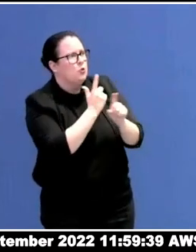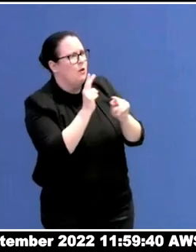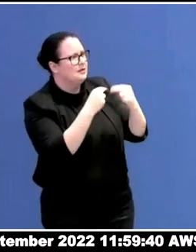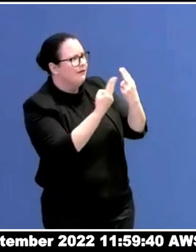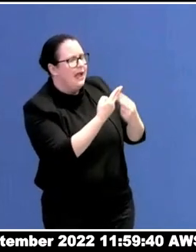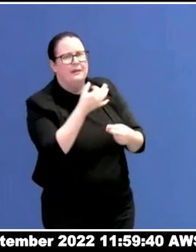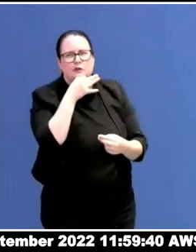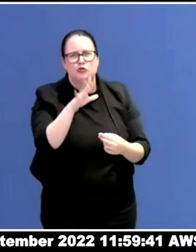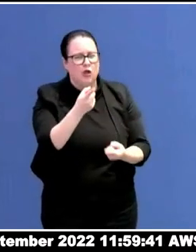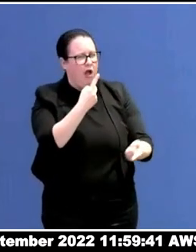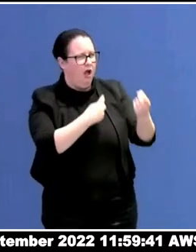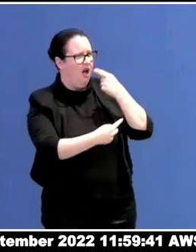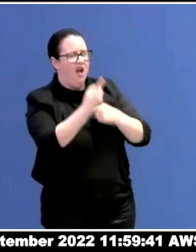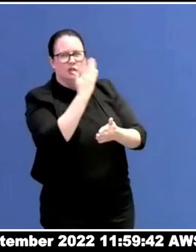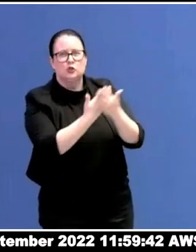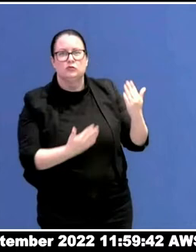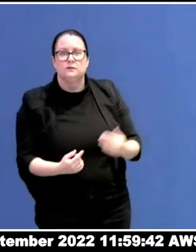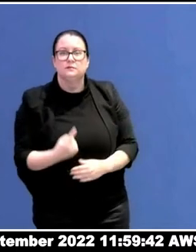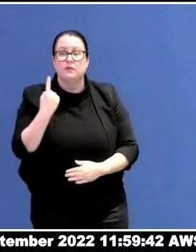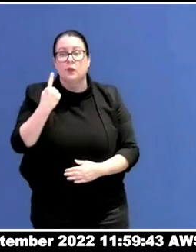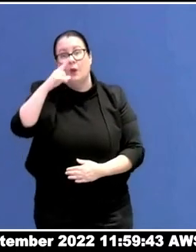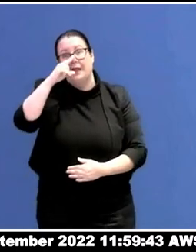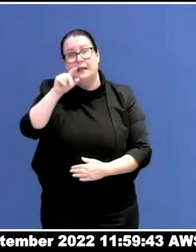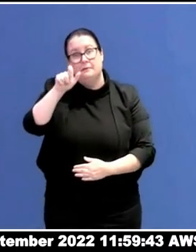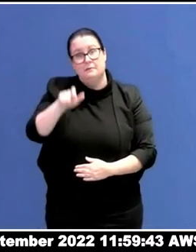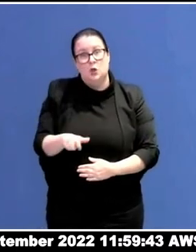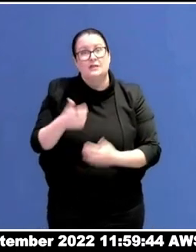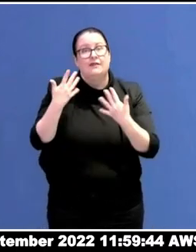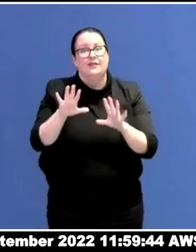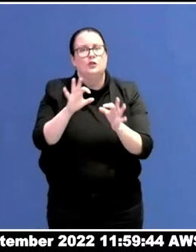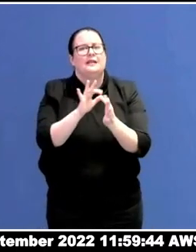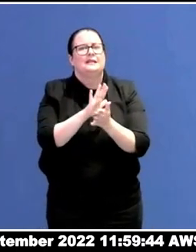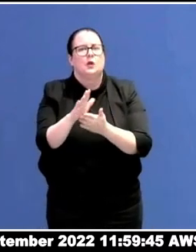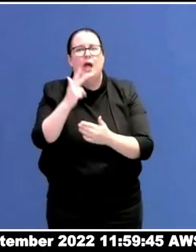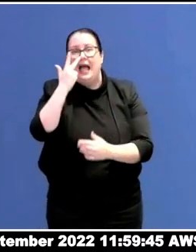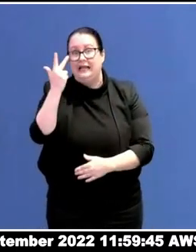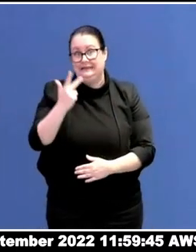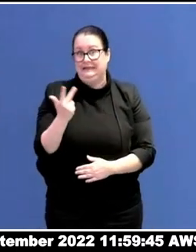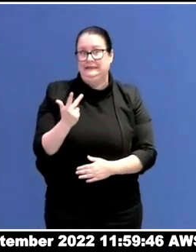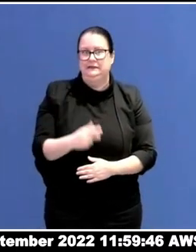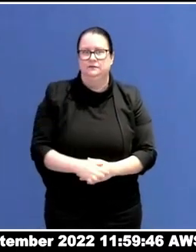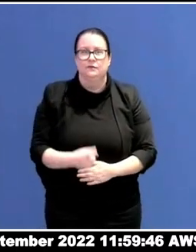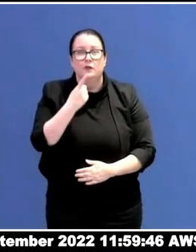One young child who was released from Banksia unit 18, he said to me this morning - he was